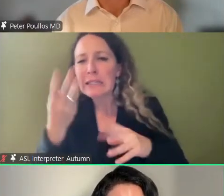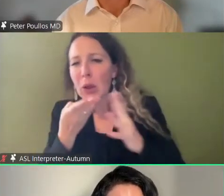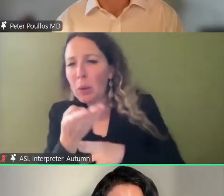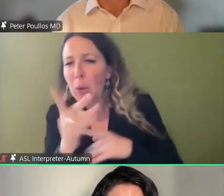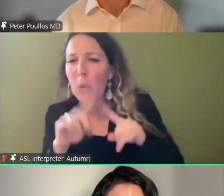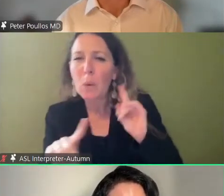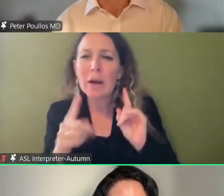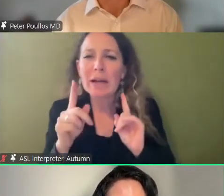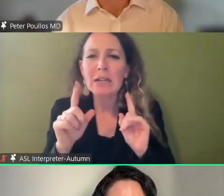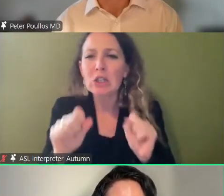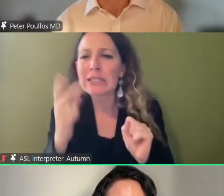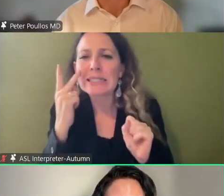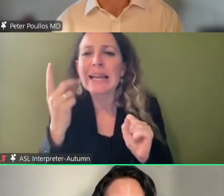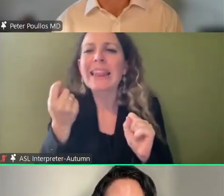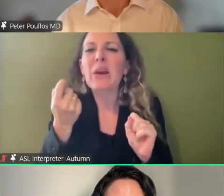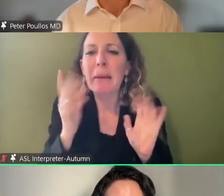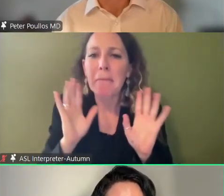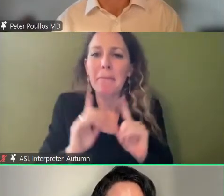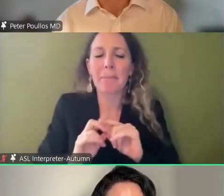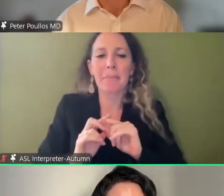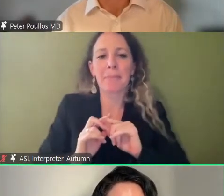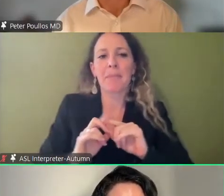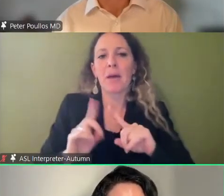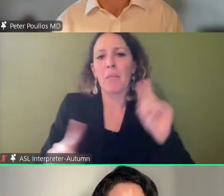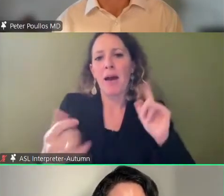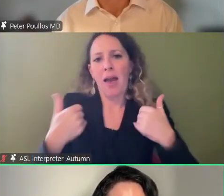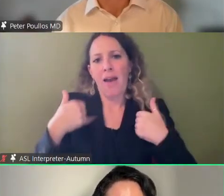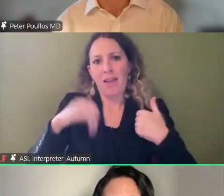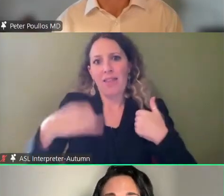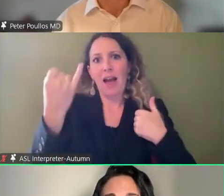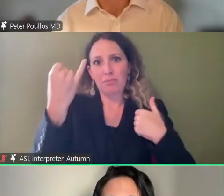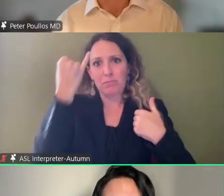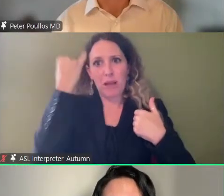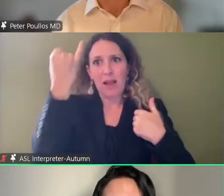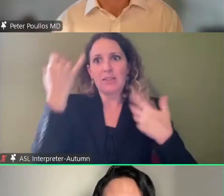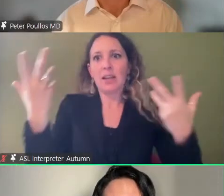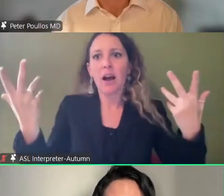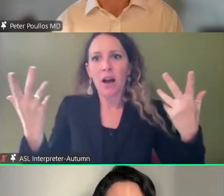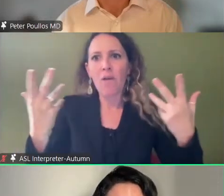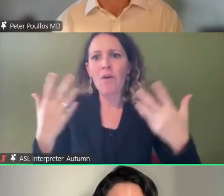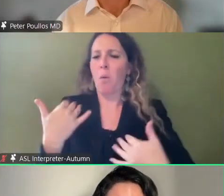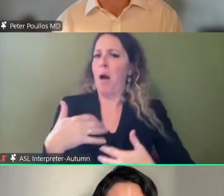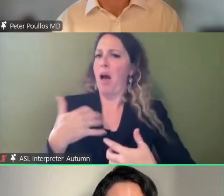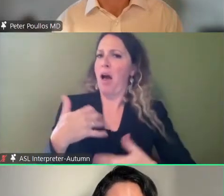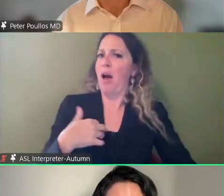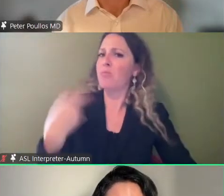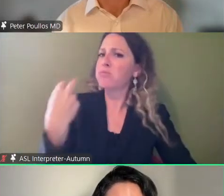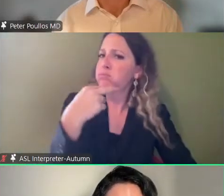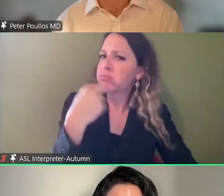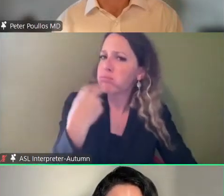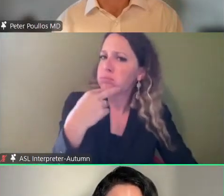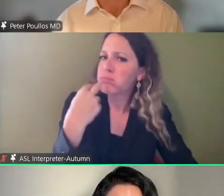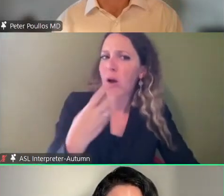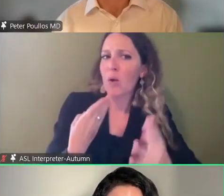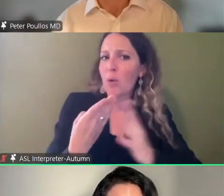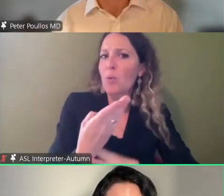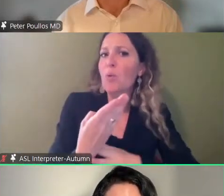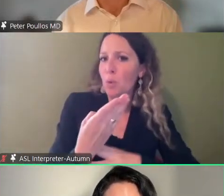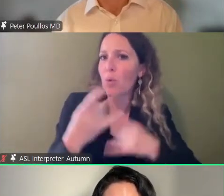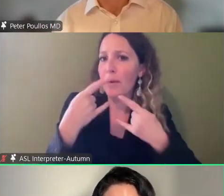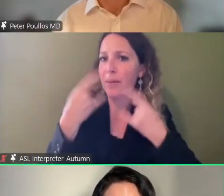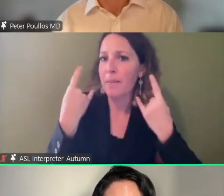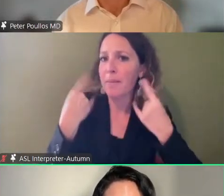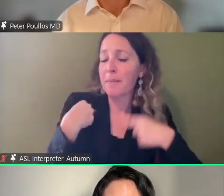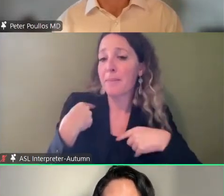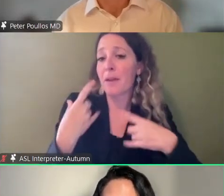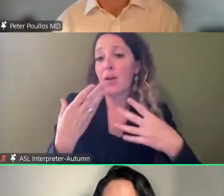were doing so, having that idea of being able to read lips through the screen was helpful.